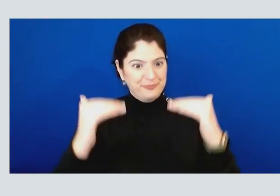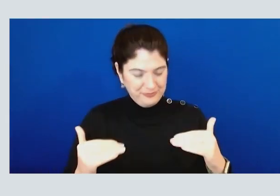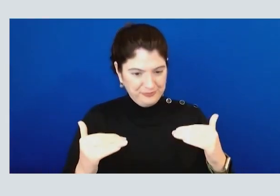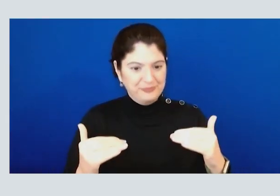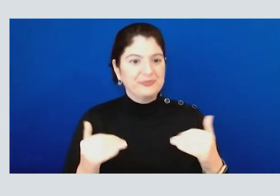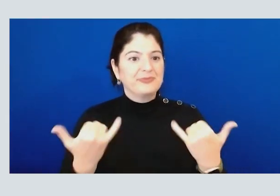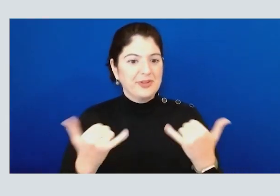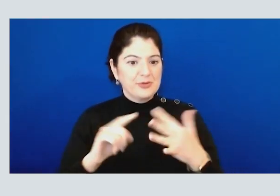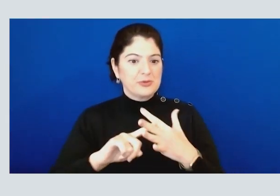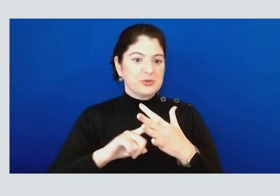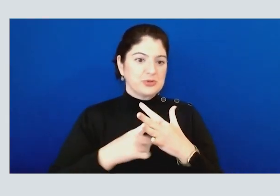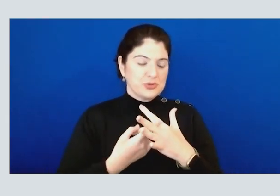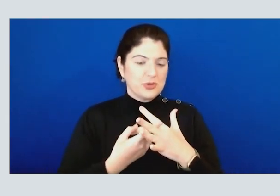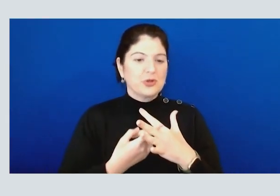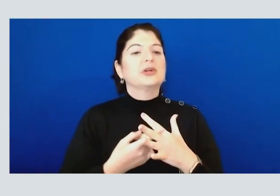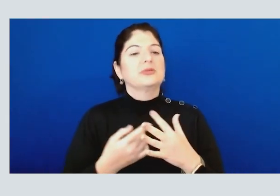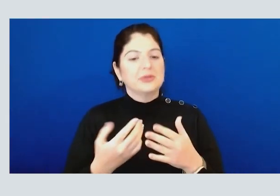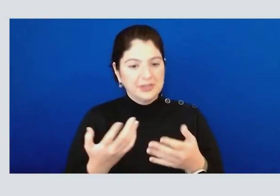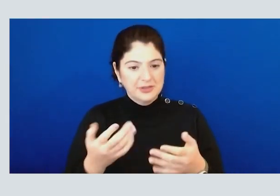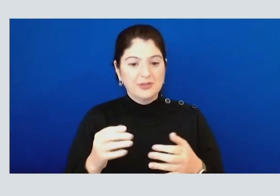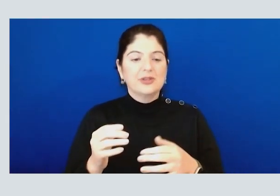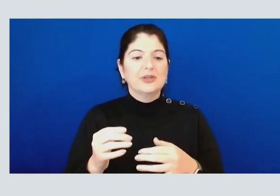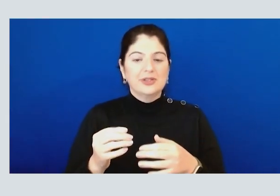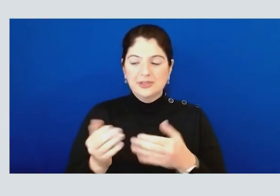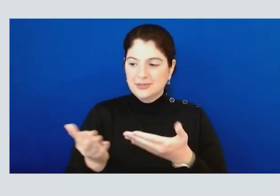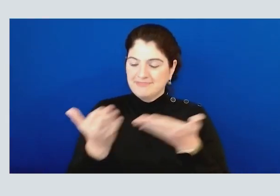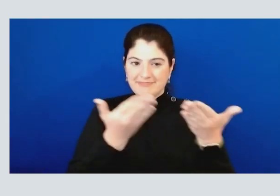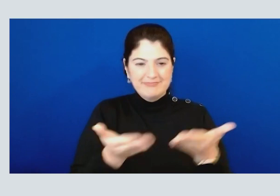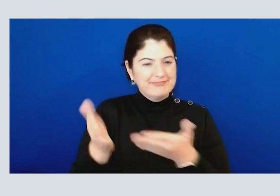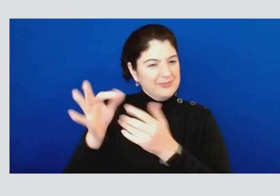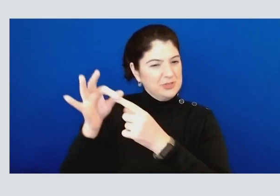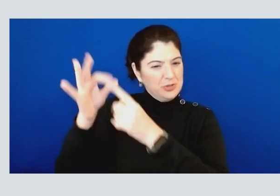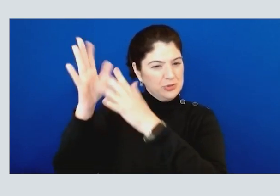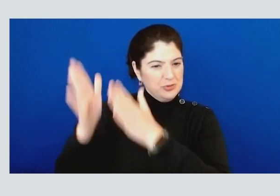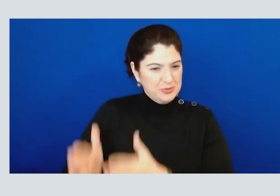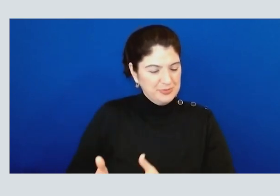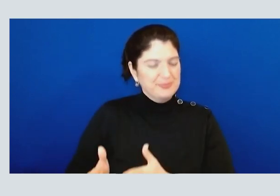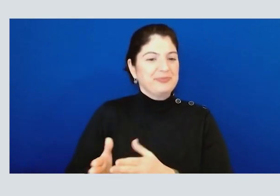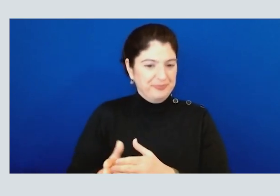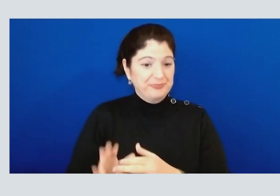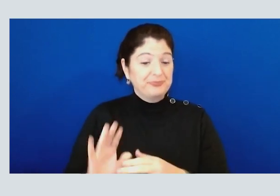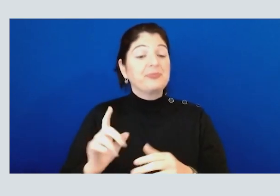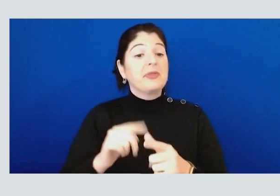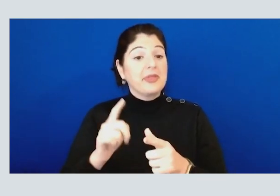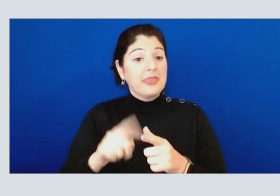with opening remarks from a very special speaker. Then we will introduce the Office of Language Access Team